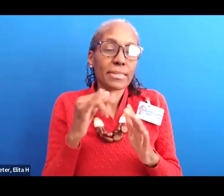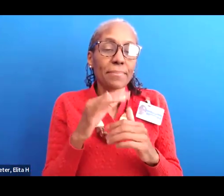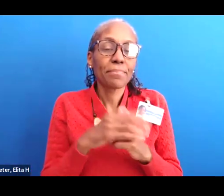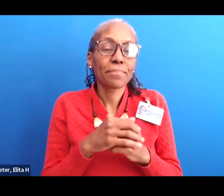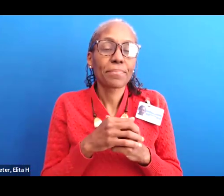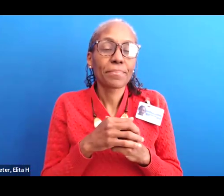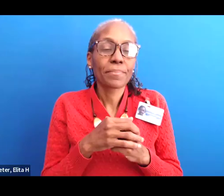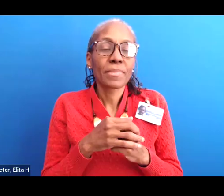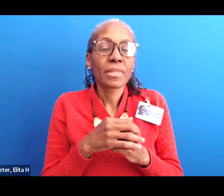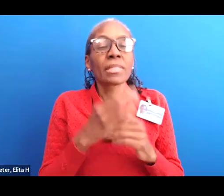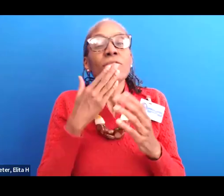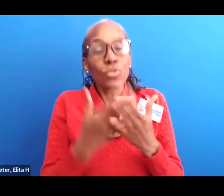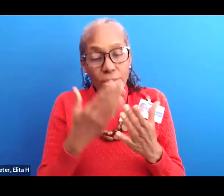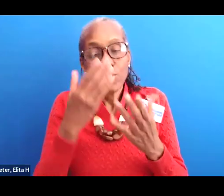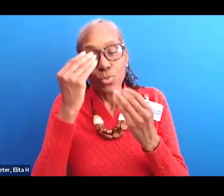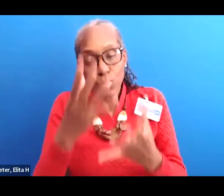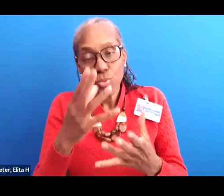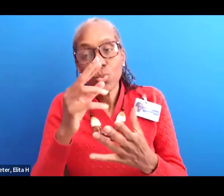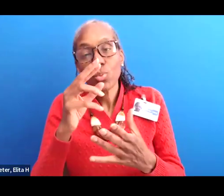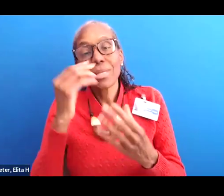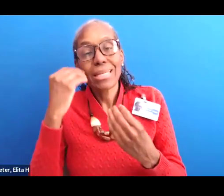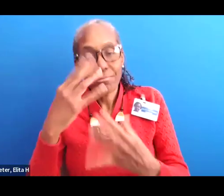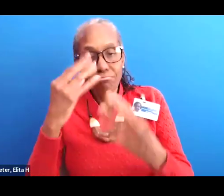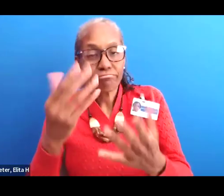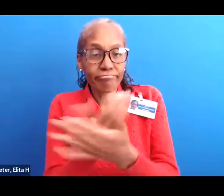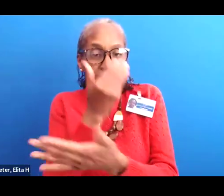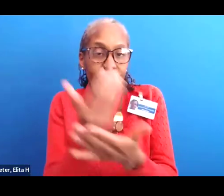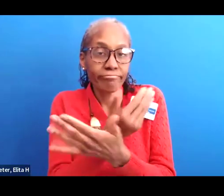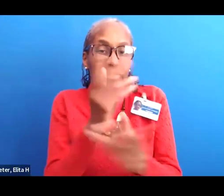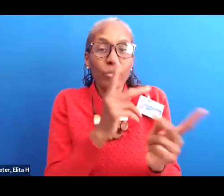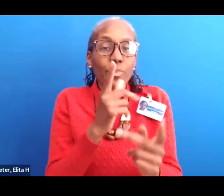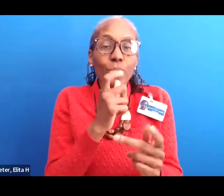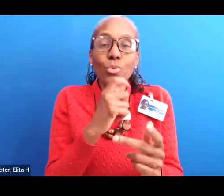That's new information, a lot of people who aren't into research